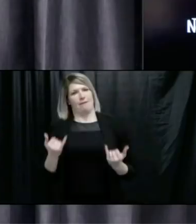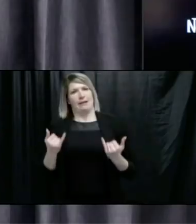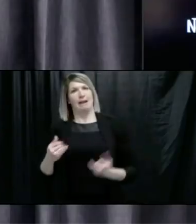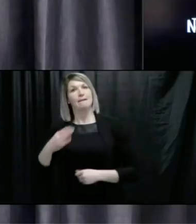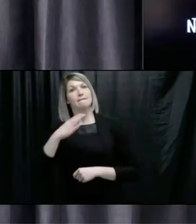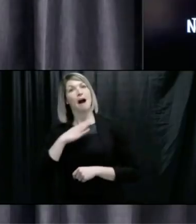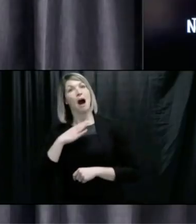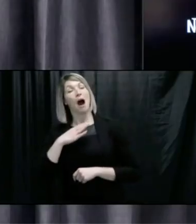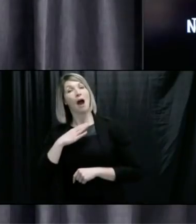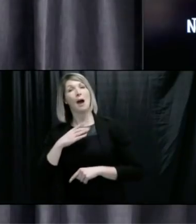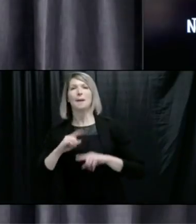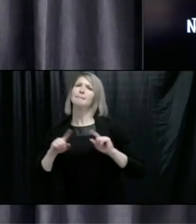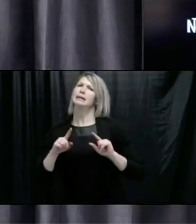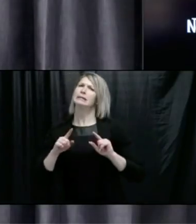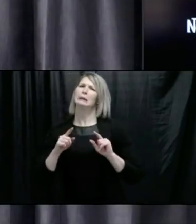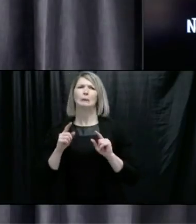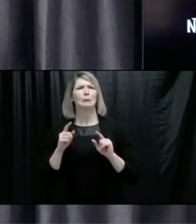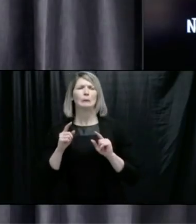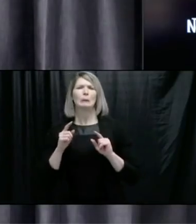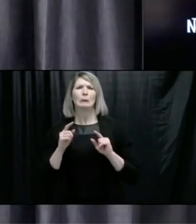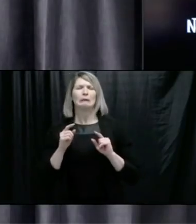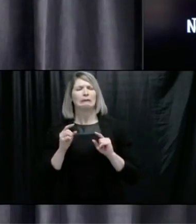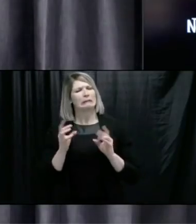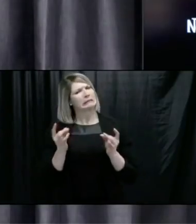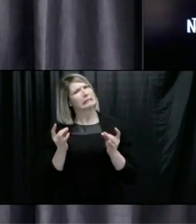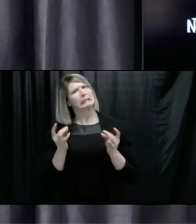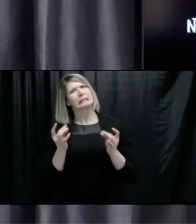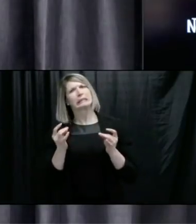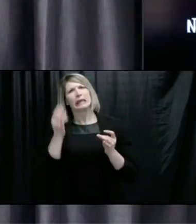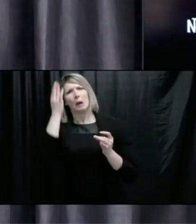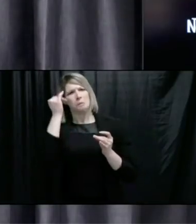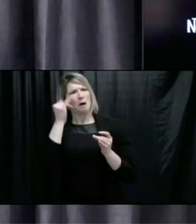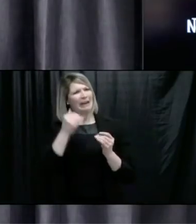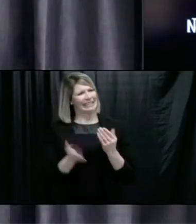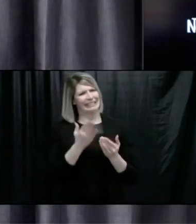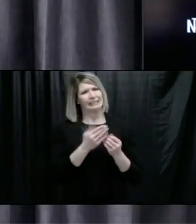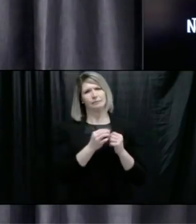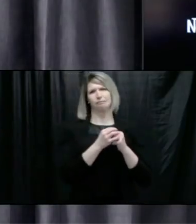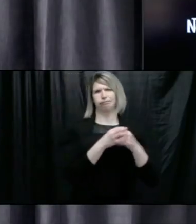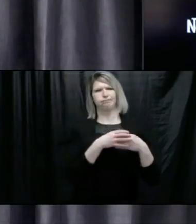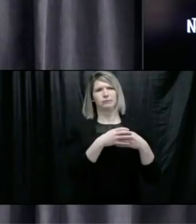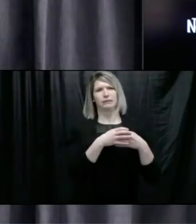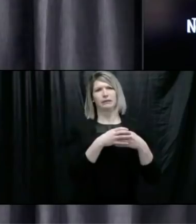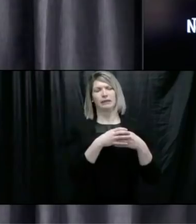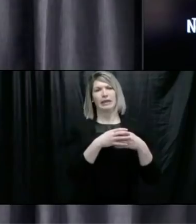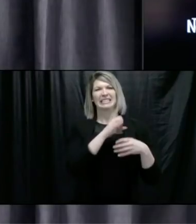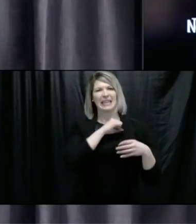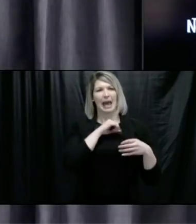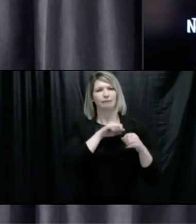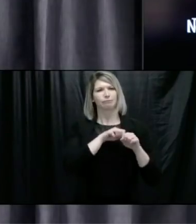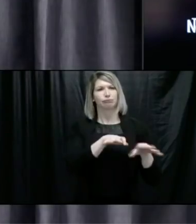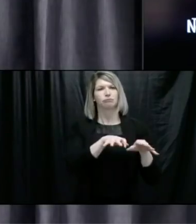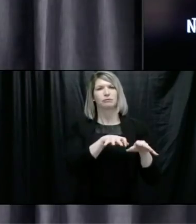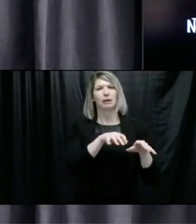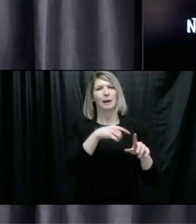IN LONG-TERM CARE HOMES ARE OLDER, HAVE MULTIPLE ILLNESSES AND CLOSE QUARTERS AND IT'S AN